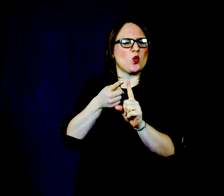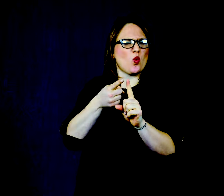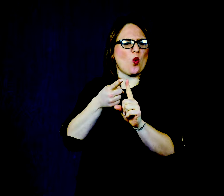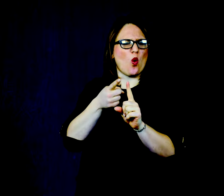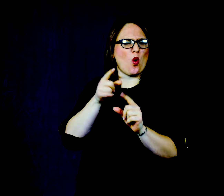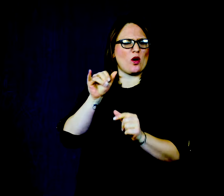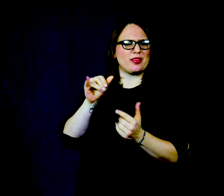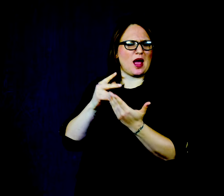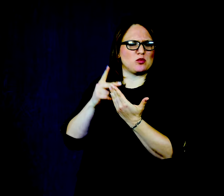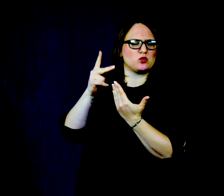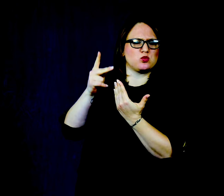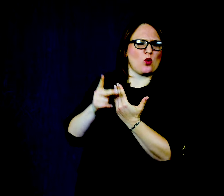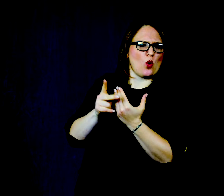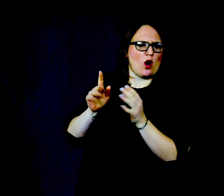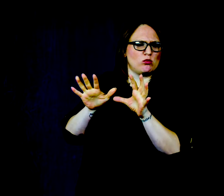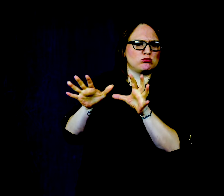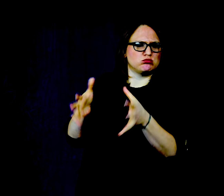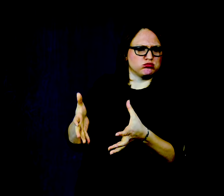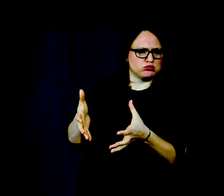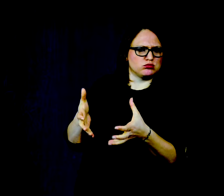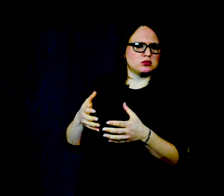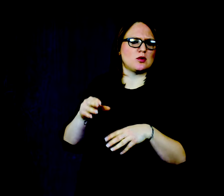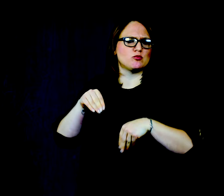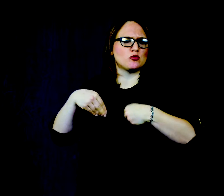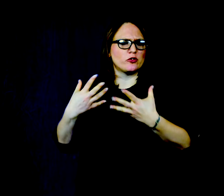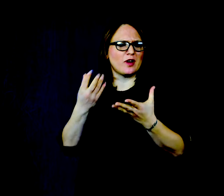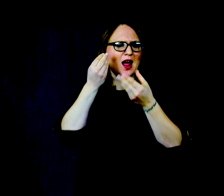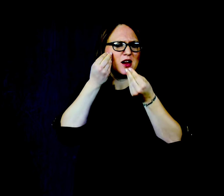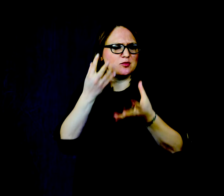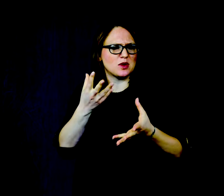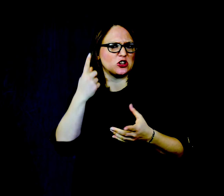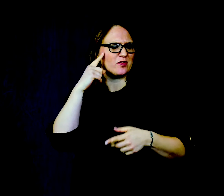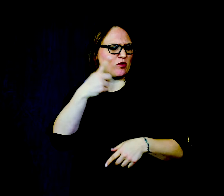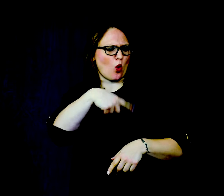This gives families the information they need